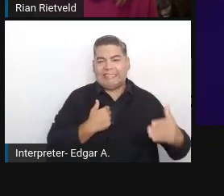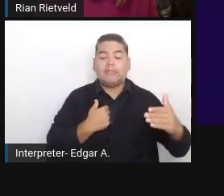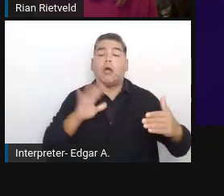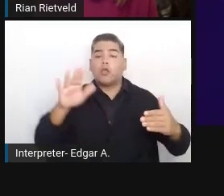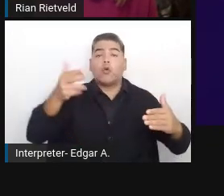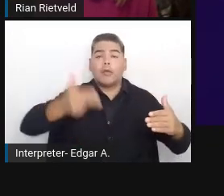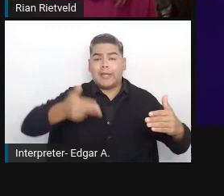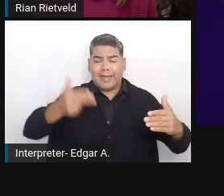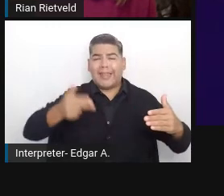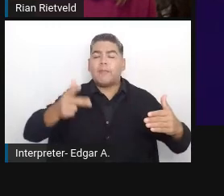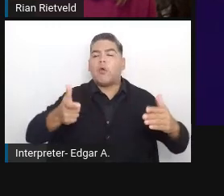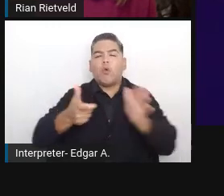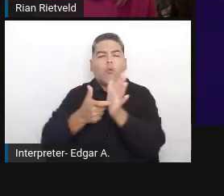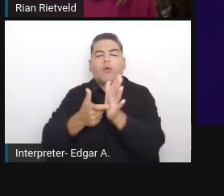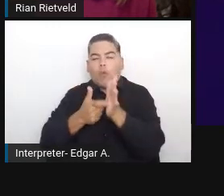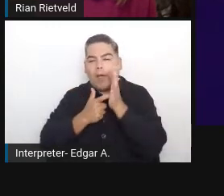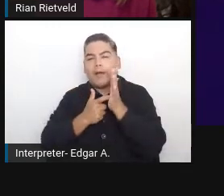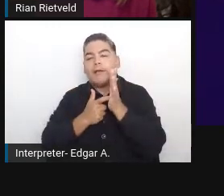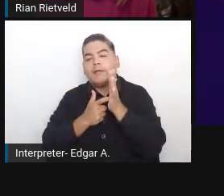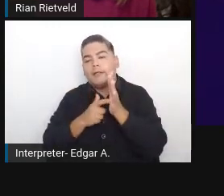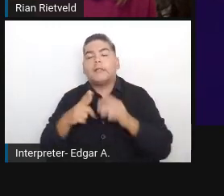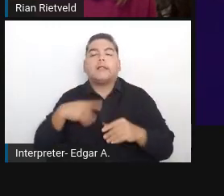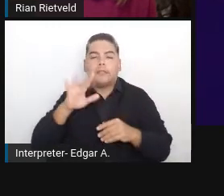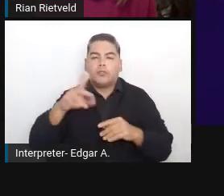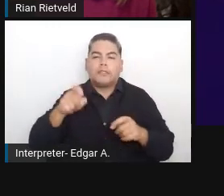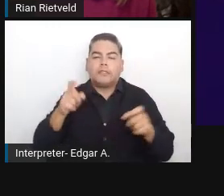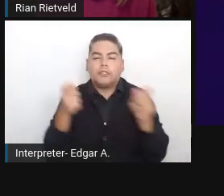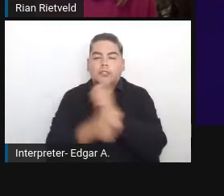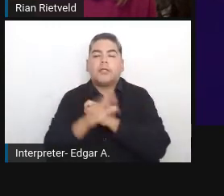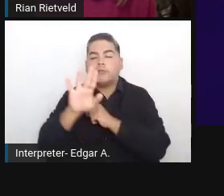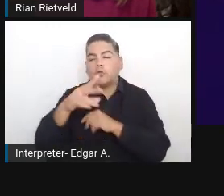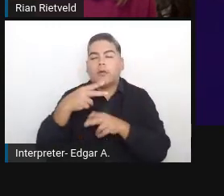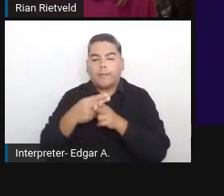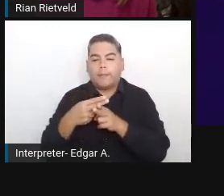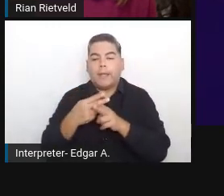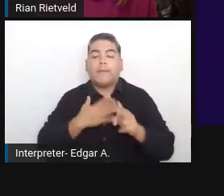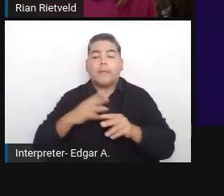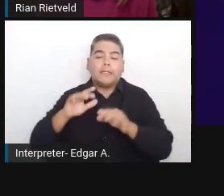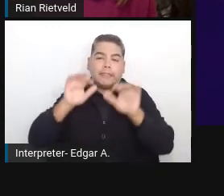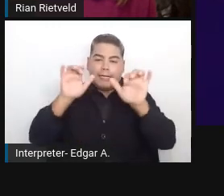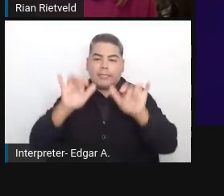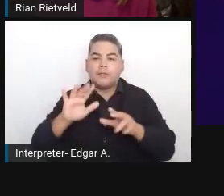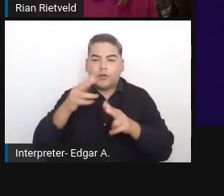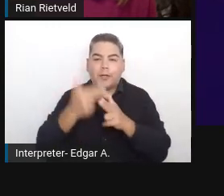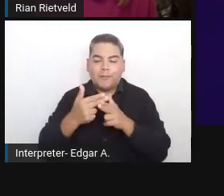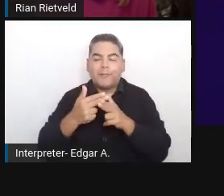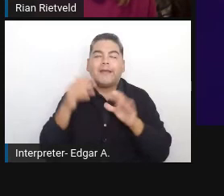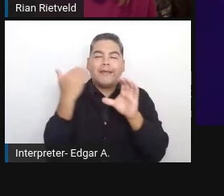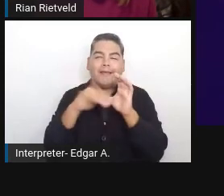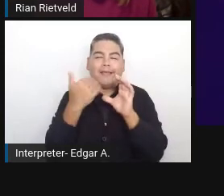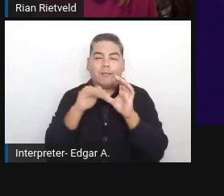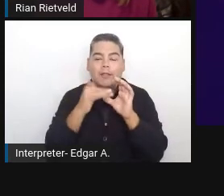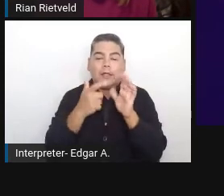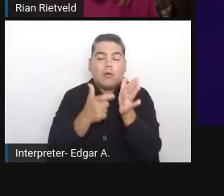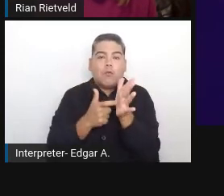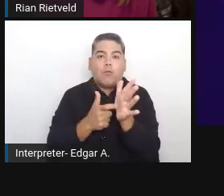invalid data, edit text, main, Please enter your name, Your email address required, required, Invalid data, edit text,